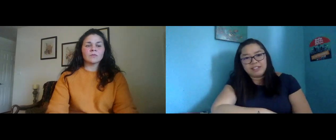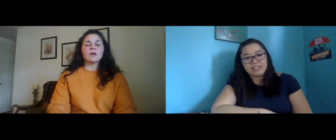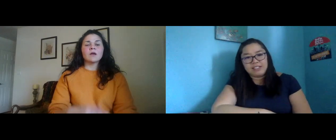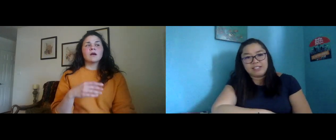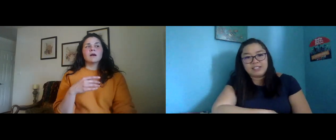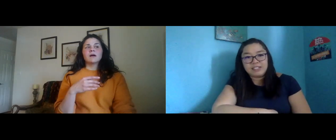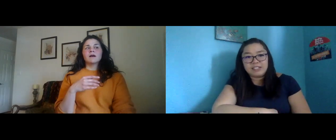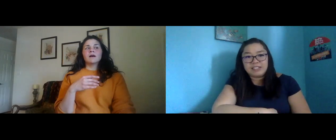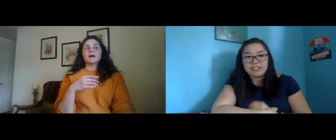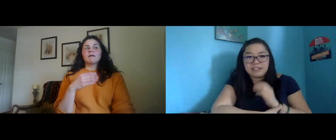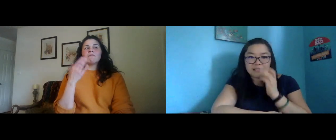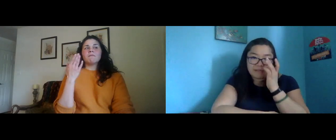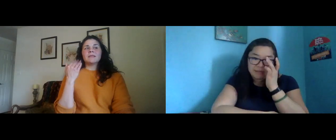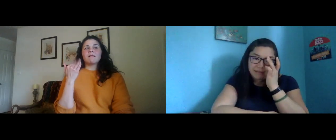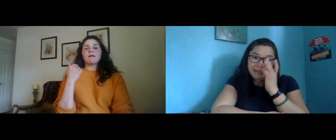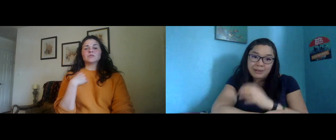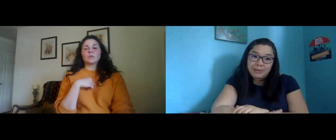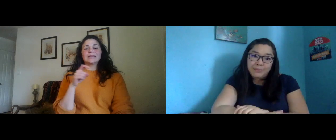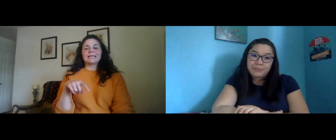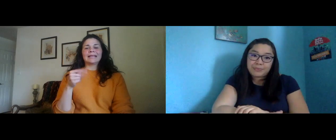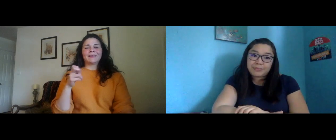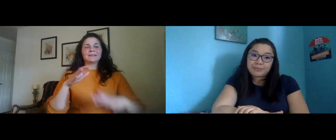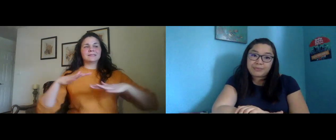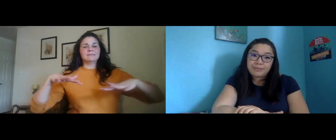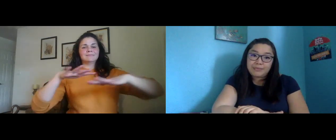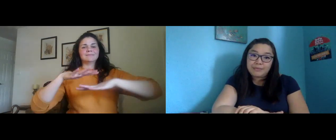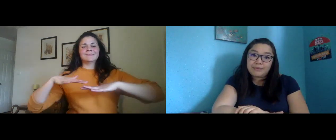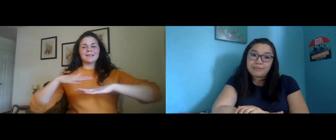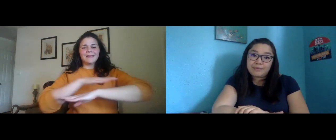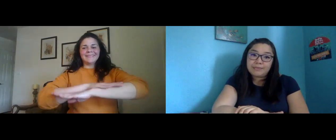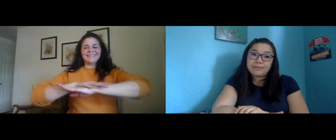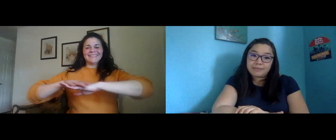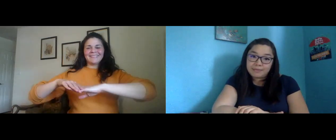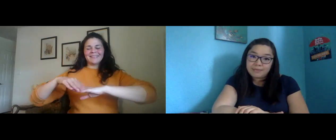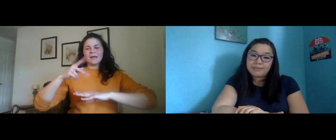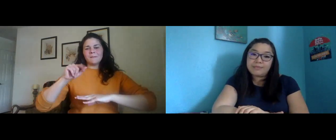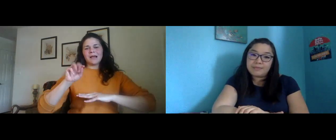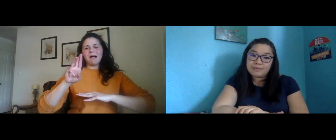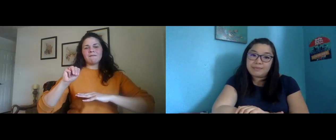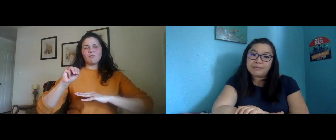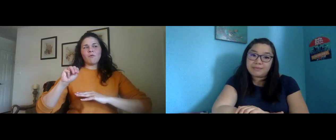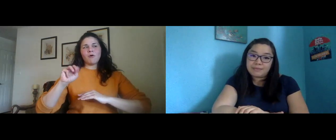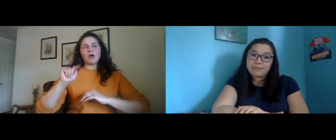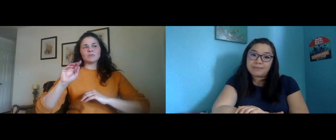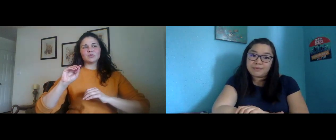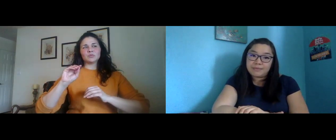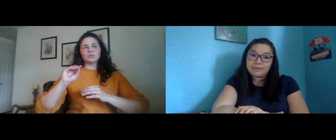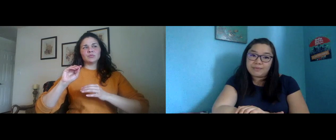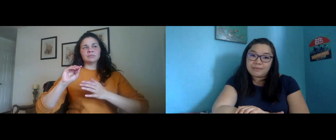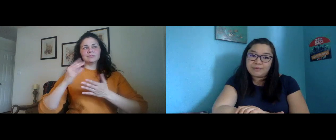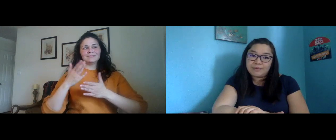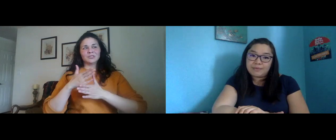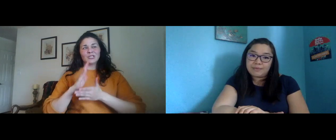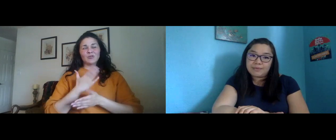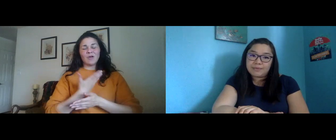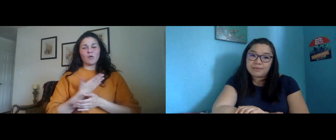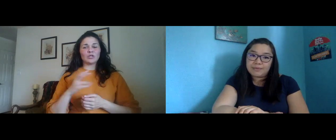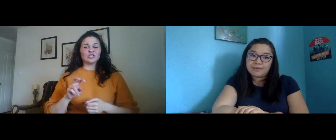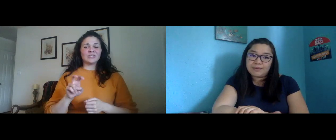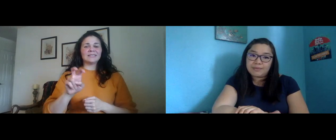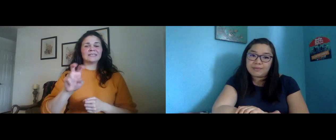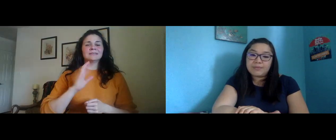A: Because we need a space to share our journeys,